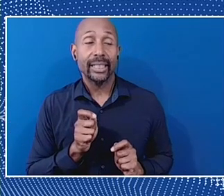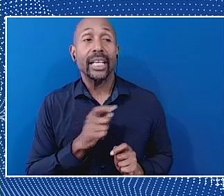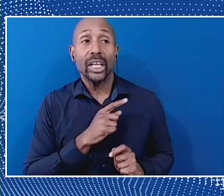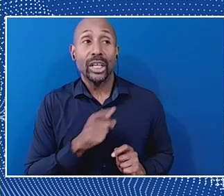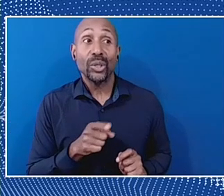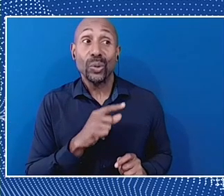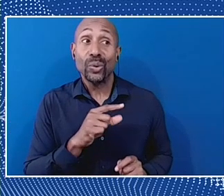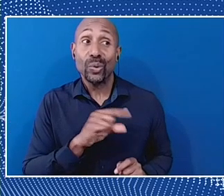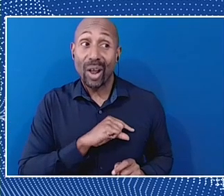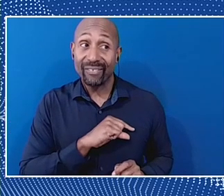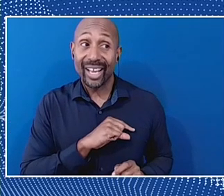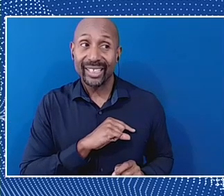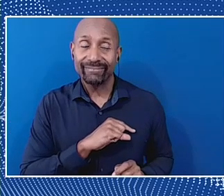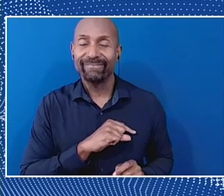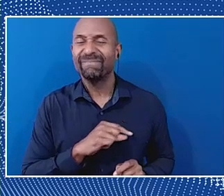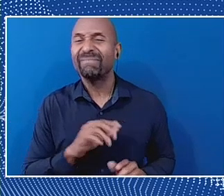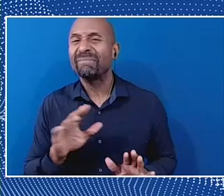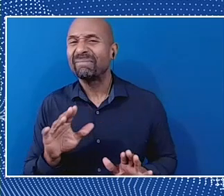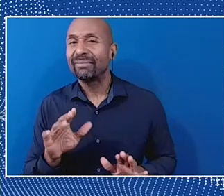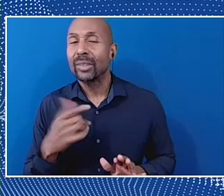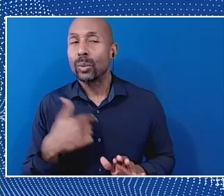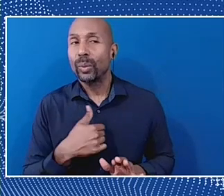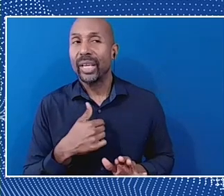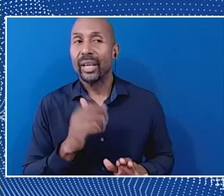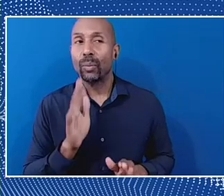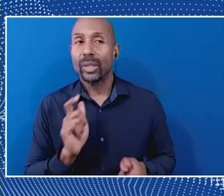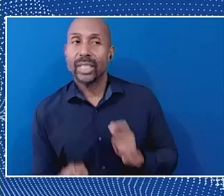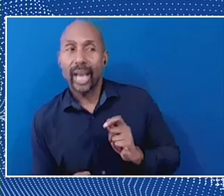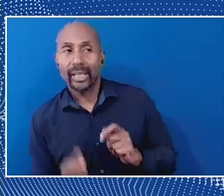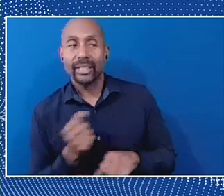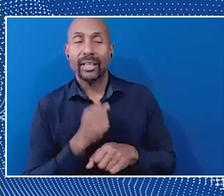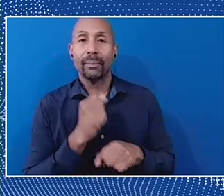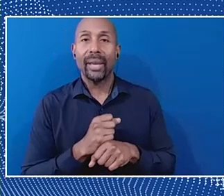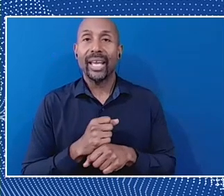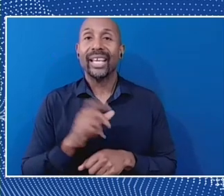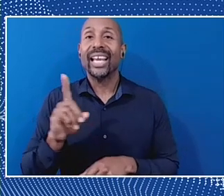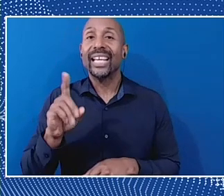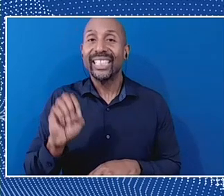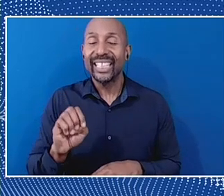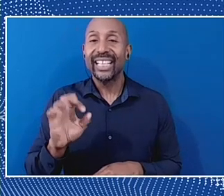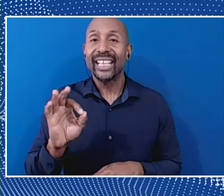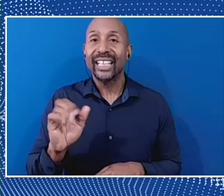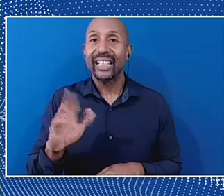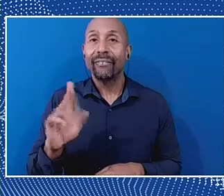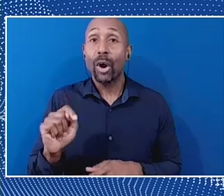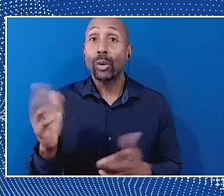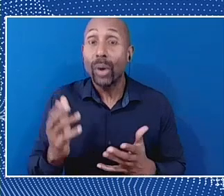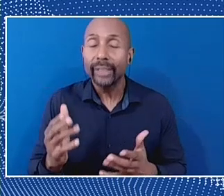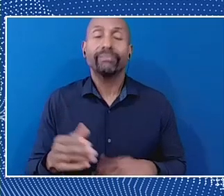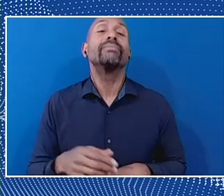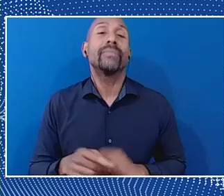they were eligible, but instead of making them apply, they switched the default and